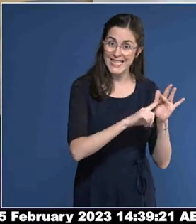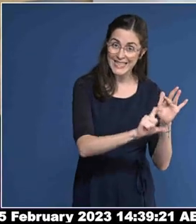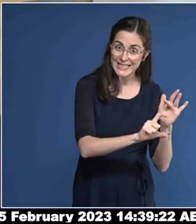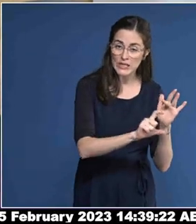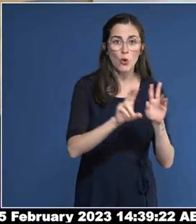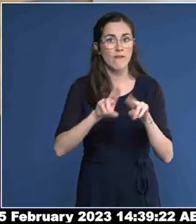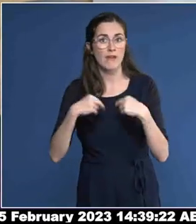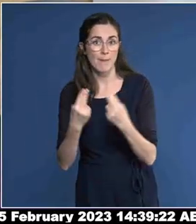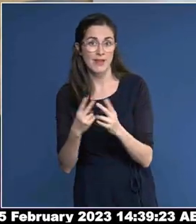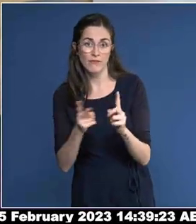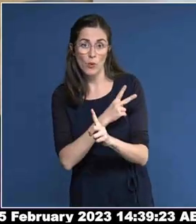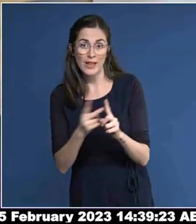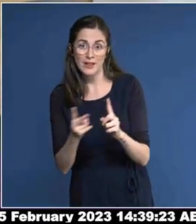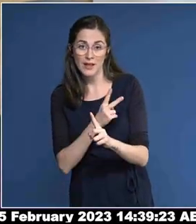Australia are different.